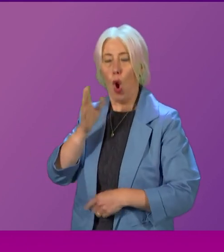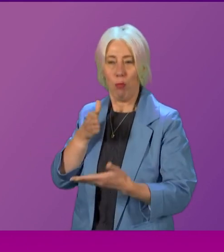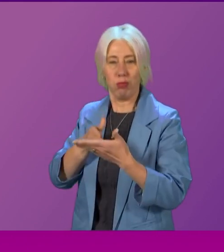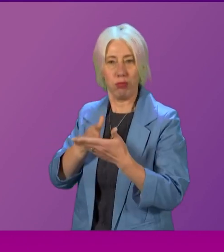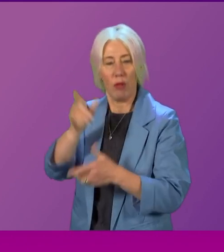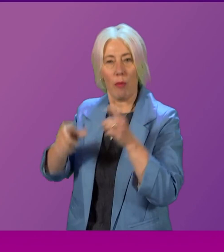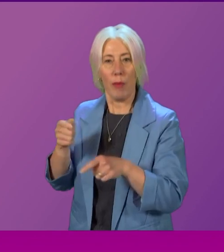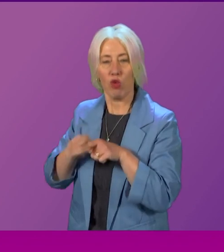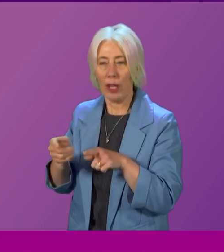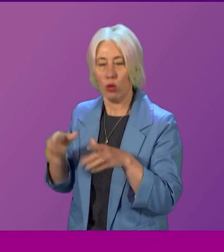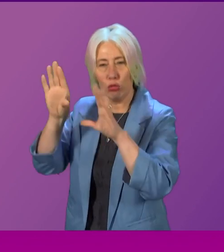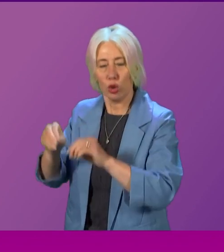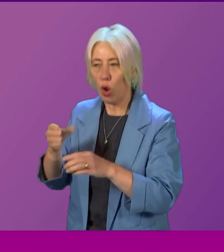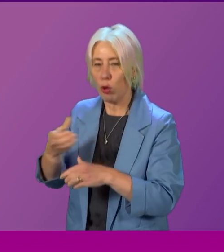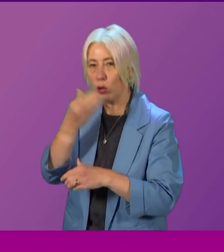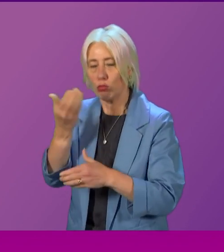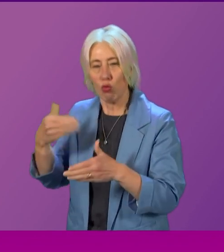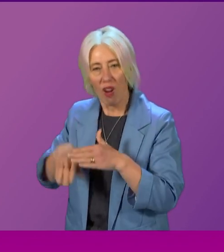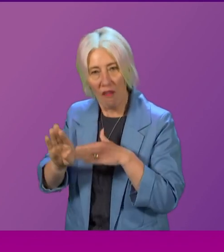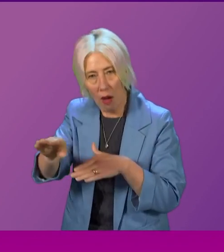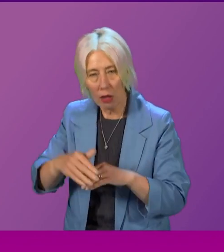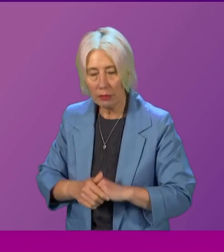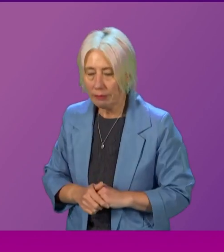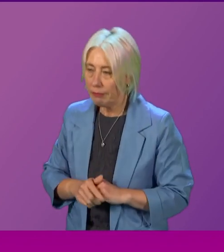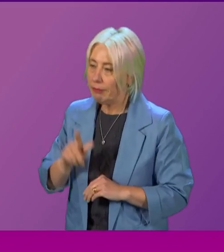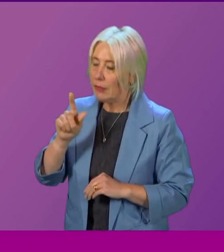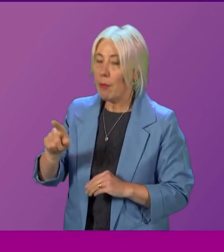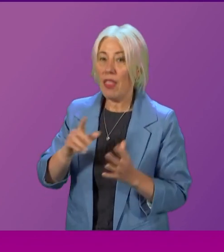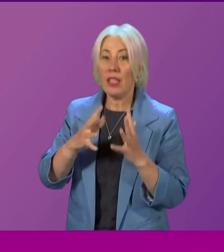Restricting alcohol advertising and promotion is one of the World Health Organization’s